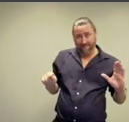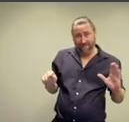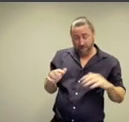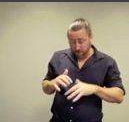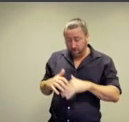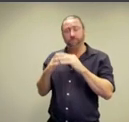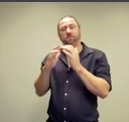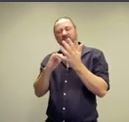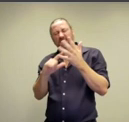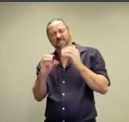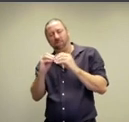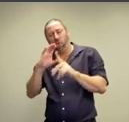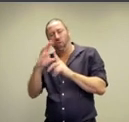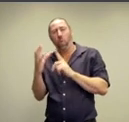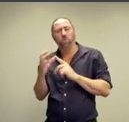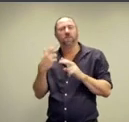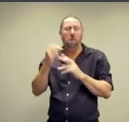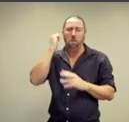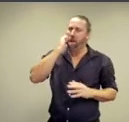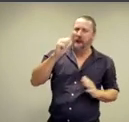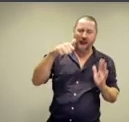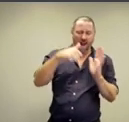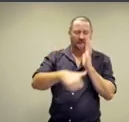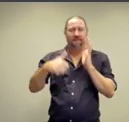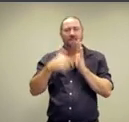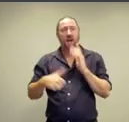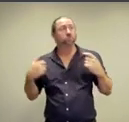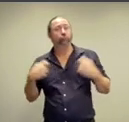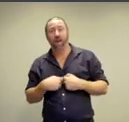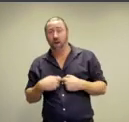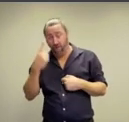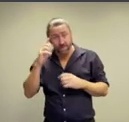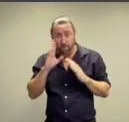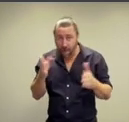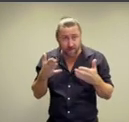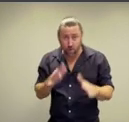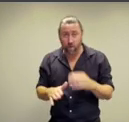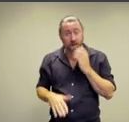use a most incredible, use the black leather jacket in a